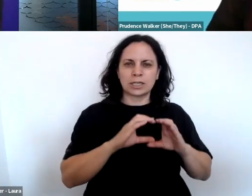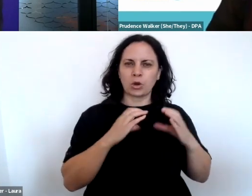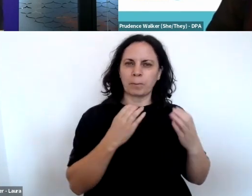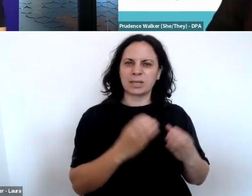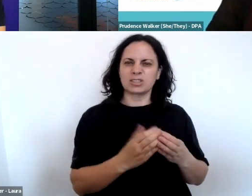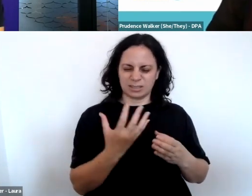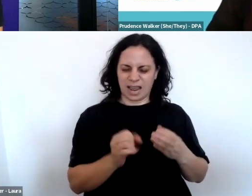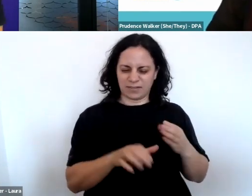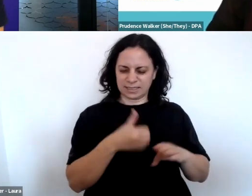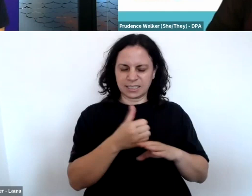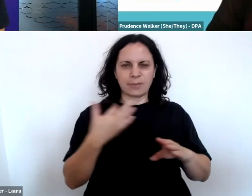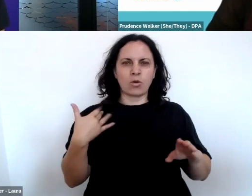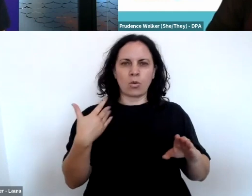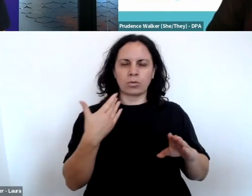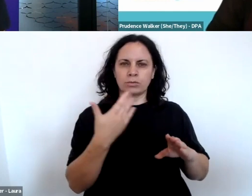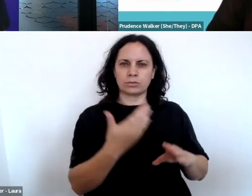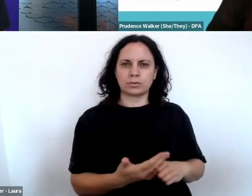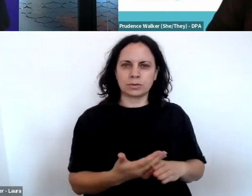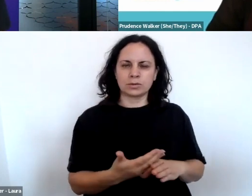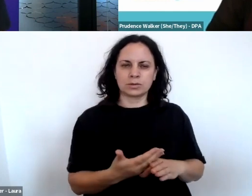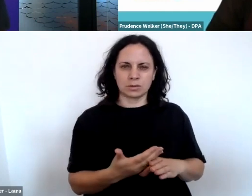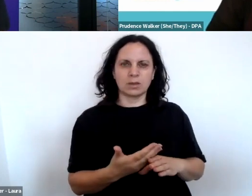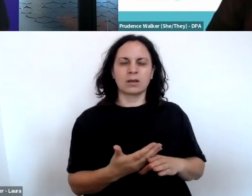why can’t you look at what they’ve already brought on board?